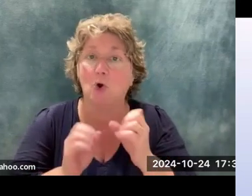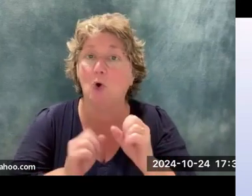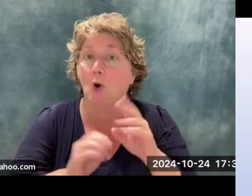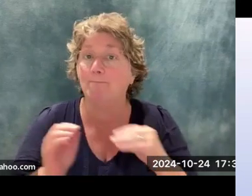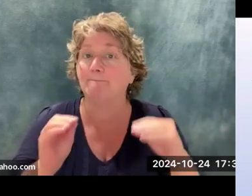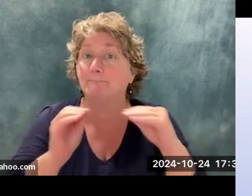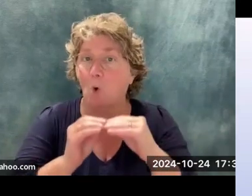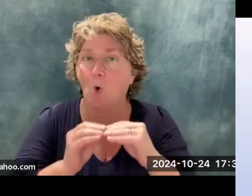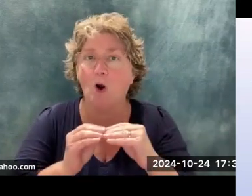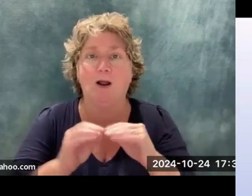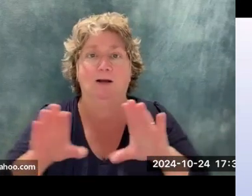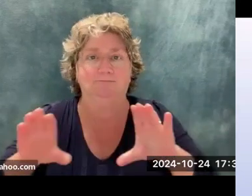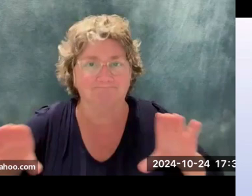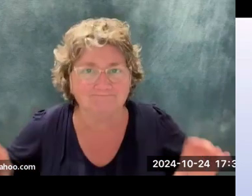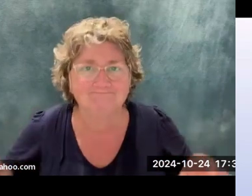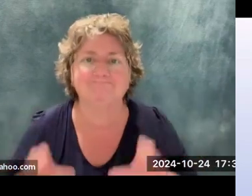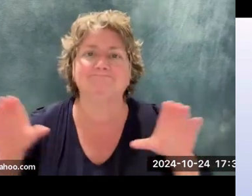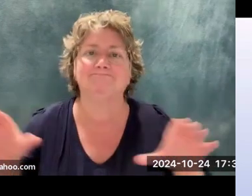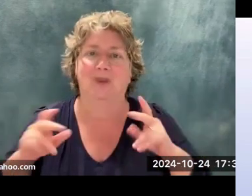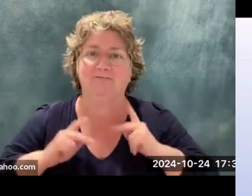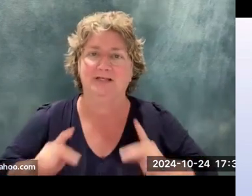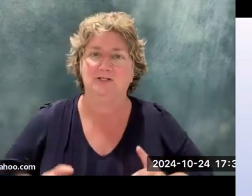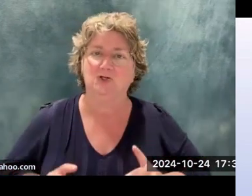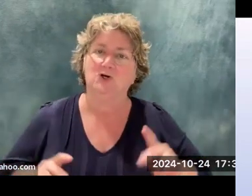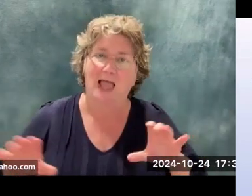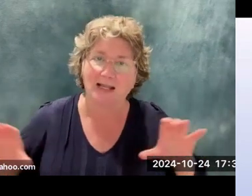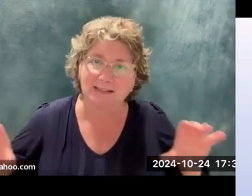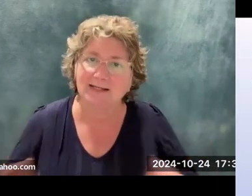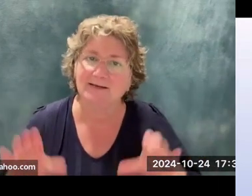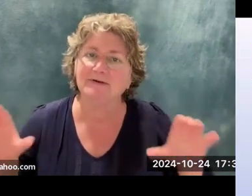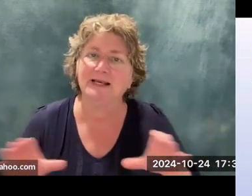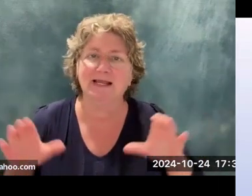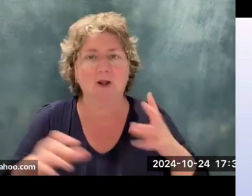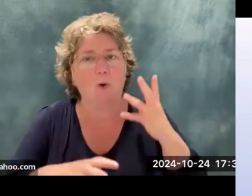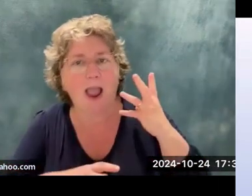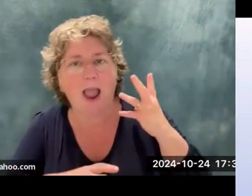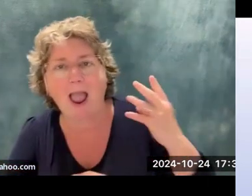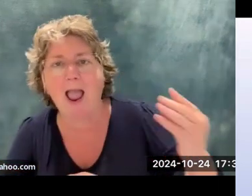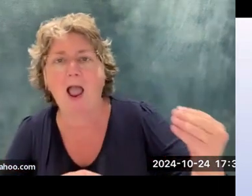physical activity a day. So getting out, moving, being active